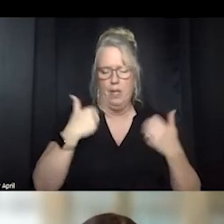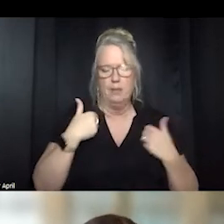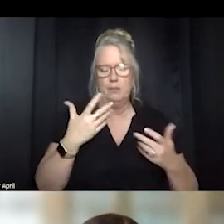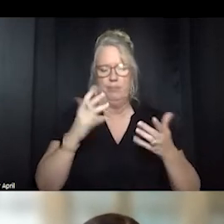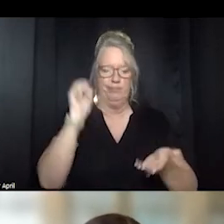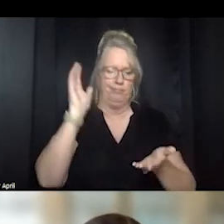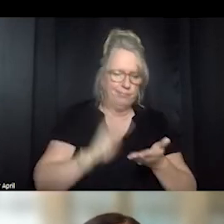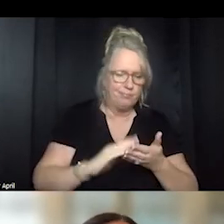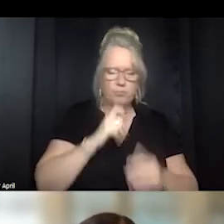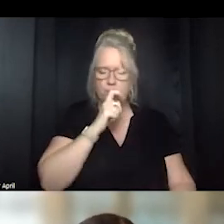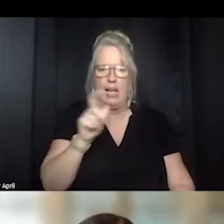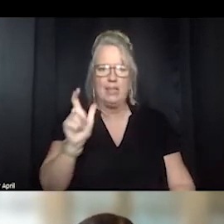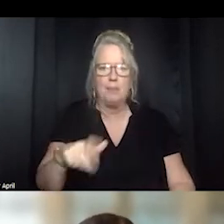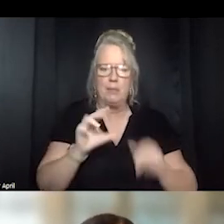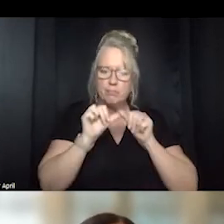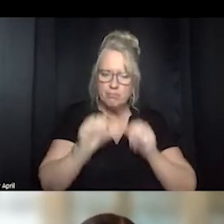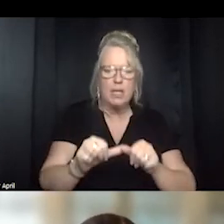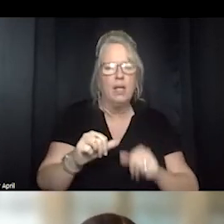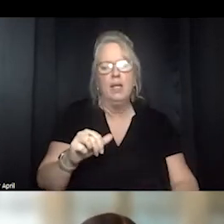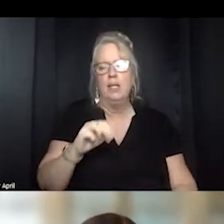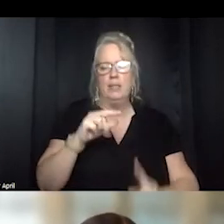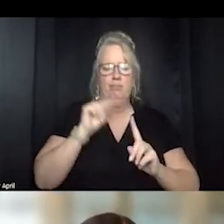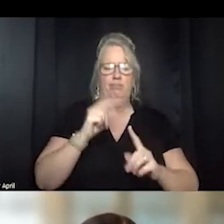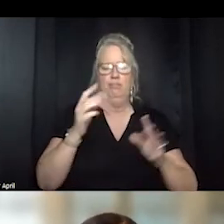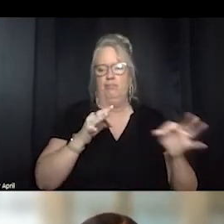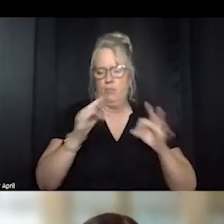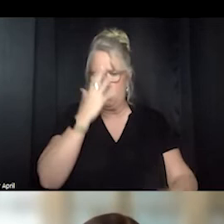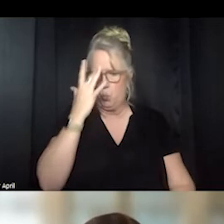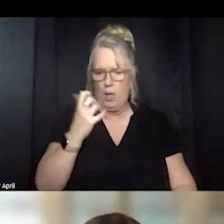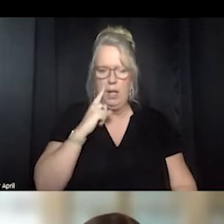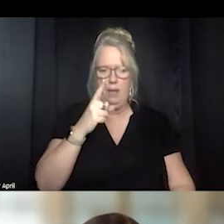AND USE OF FORCE. AND AGAIN HE GOES INTO WHY THAT BRAIN DEVELOPMENT IS SOOLE P RPBT TO TALK ABOUT.